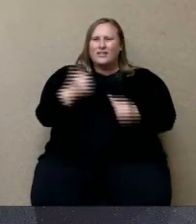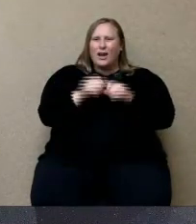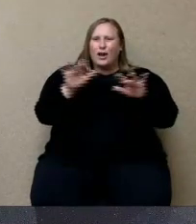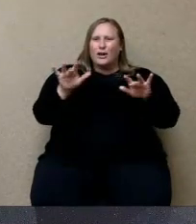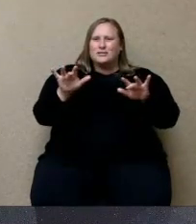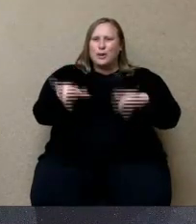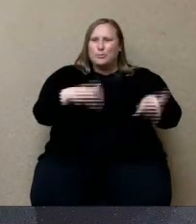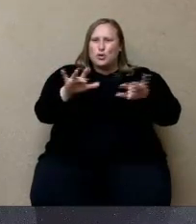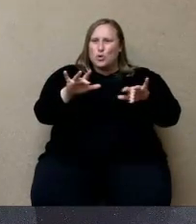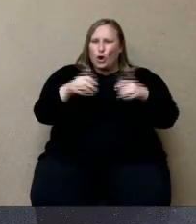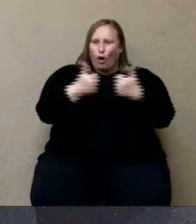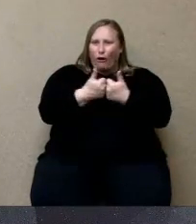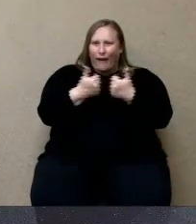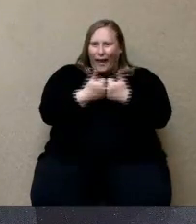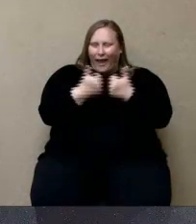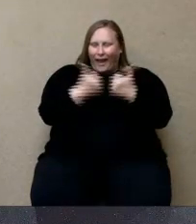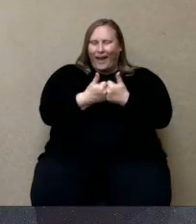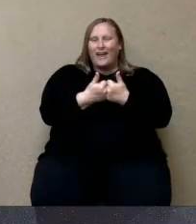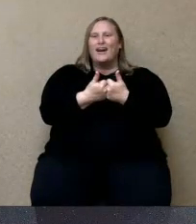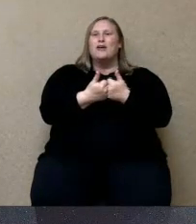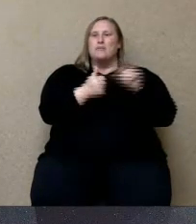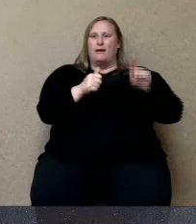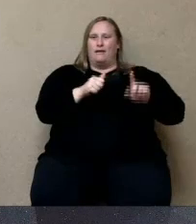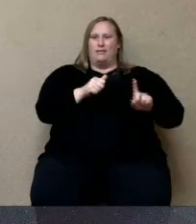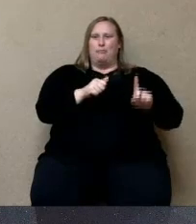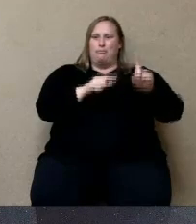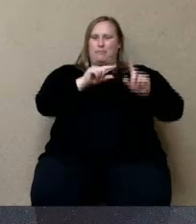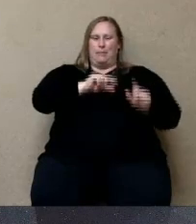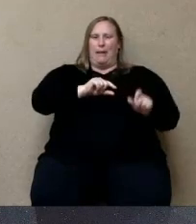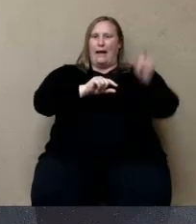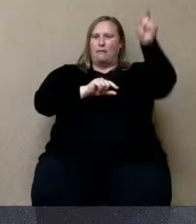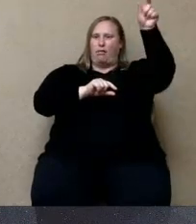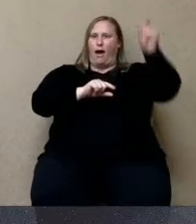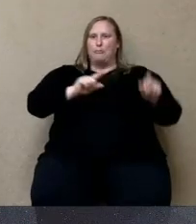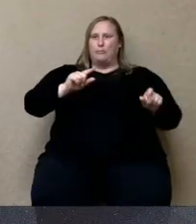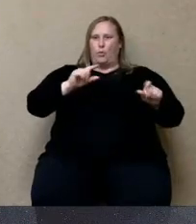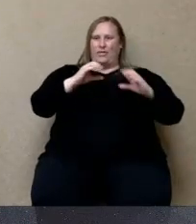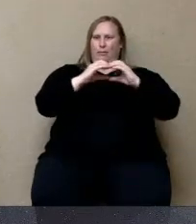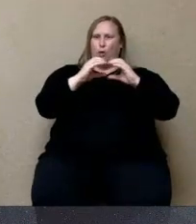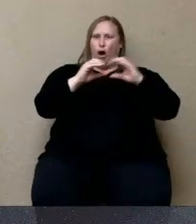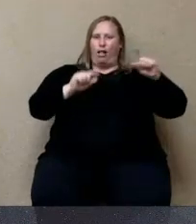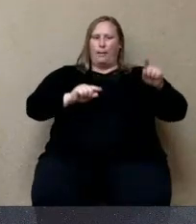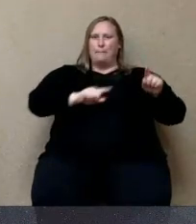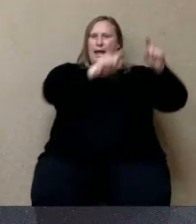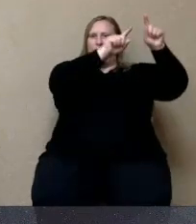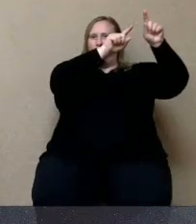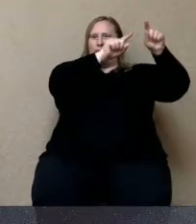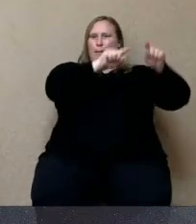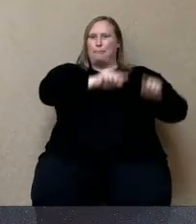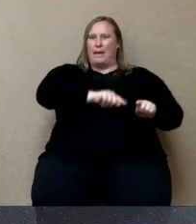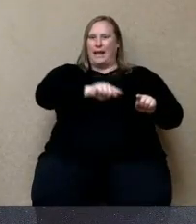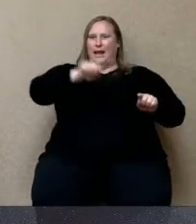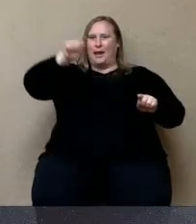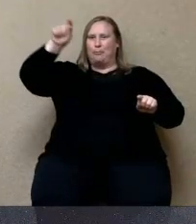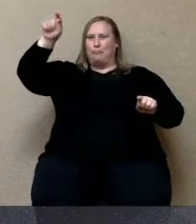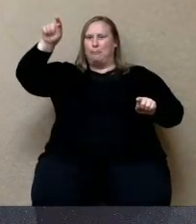excite your brain to get the Pong paddle to slide up to meet the ball and then you had to calm your brain to have it